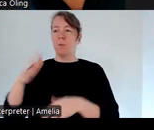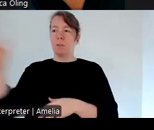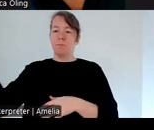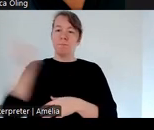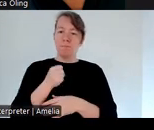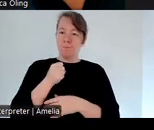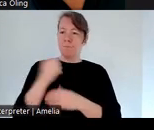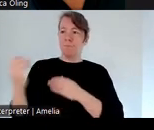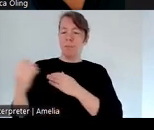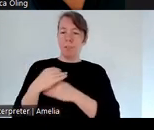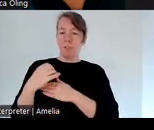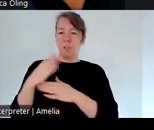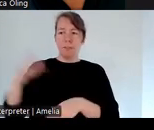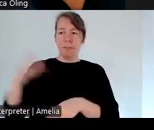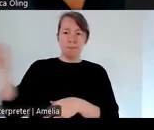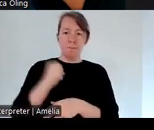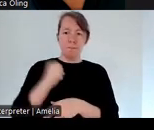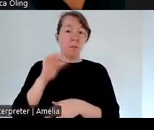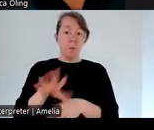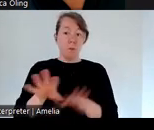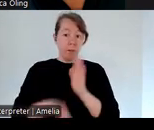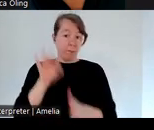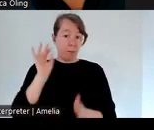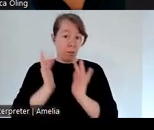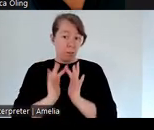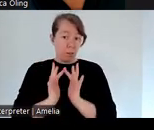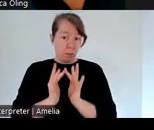or did you find this, say, for example, on the Library Accessibility Alliance website